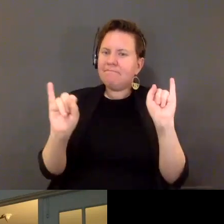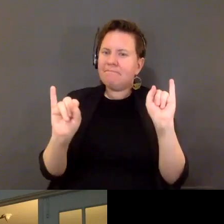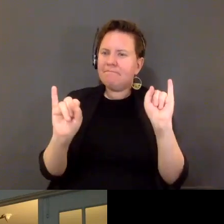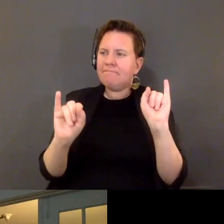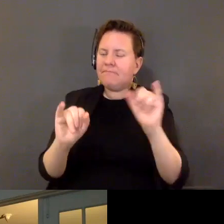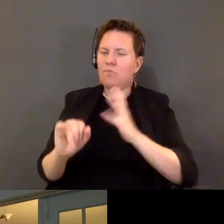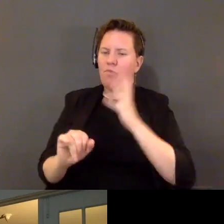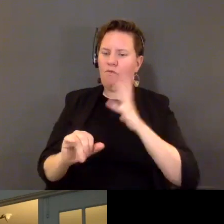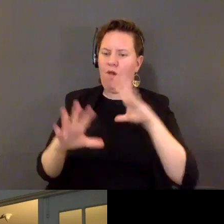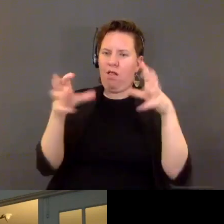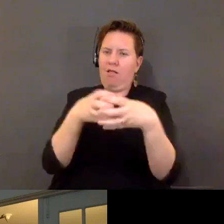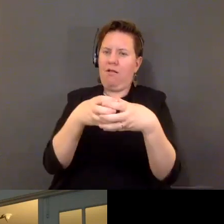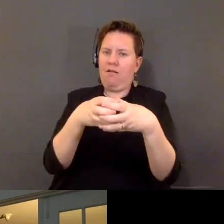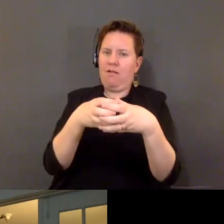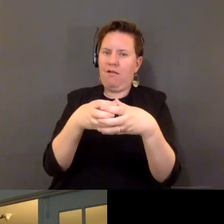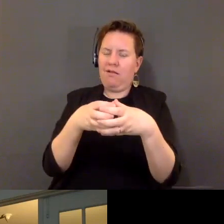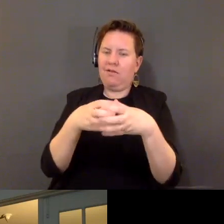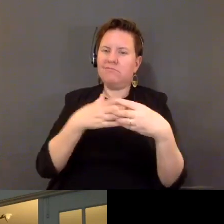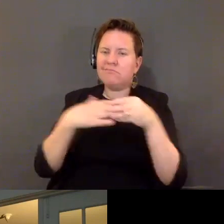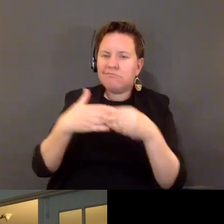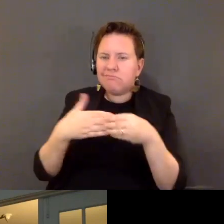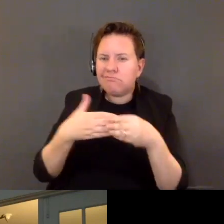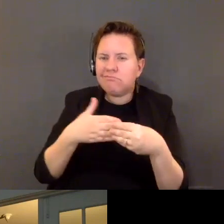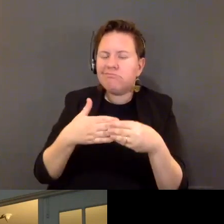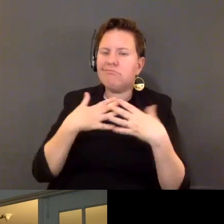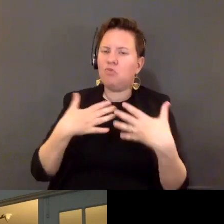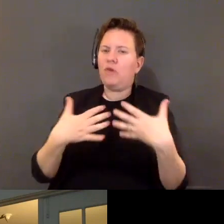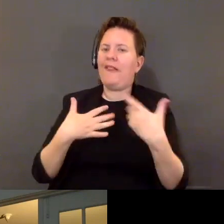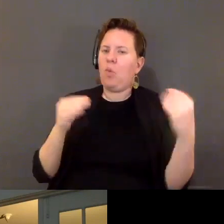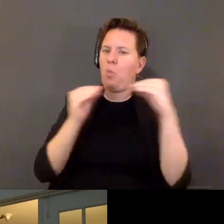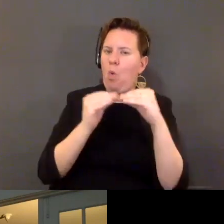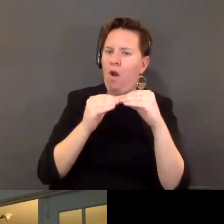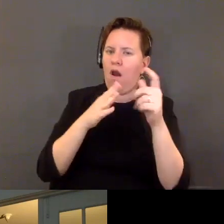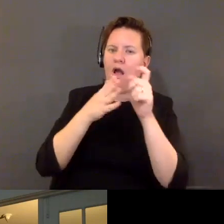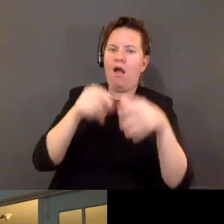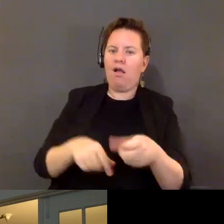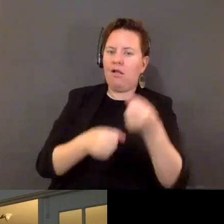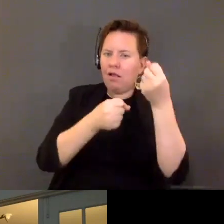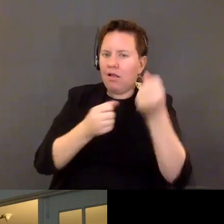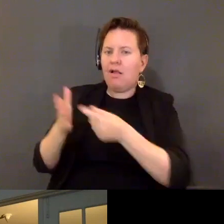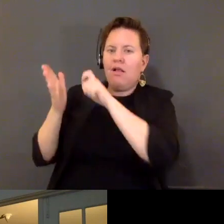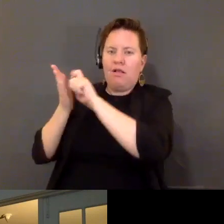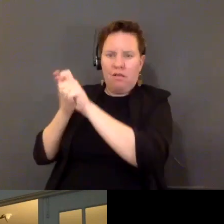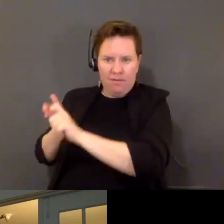um breathable more and i can see that more in my self-portraits because i